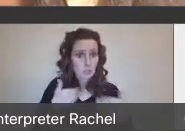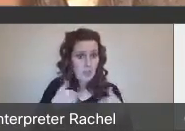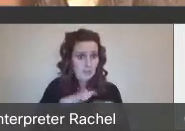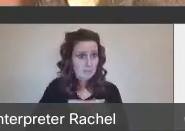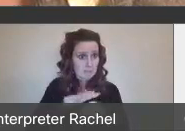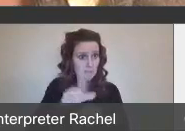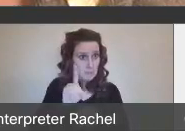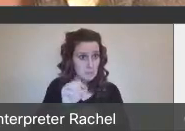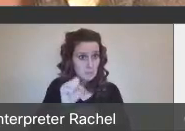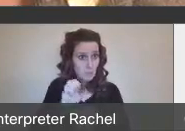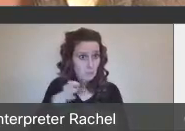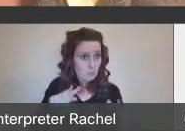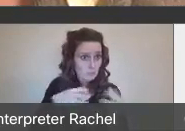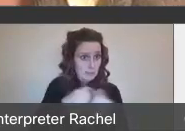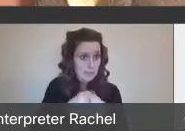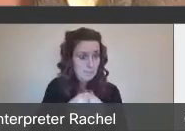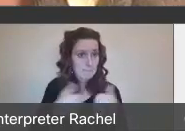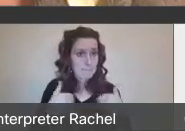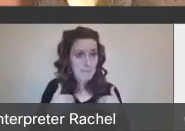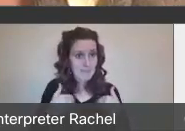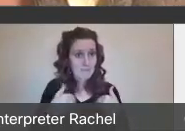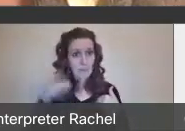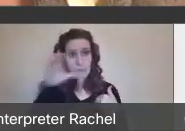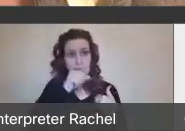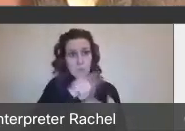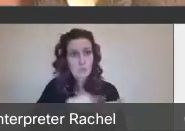for those missed or canceled appointments?